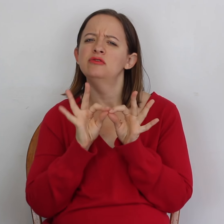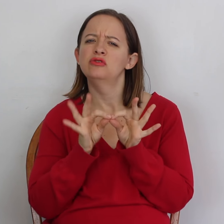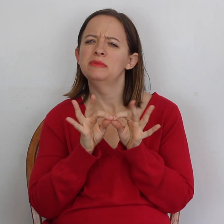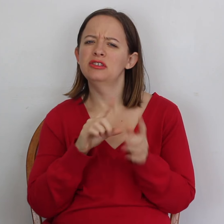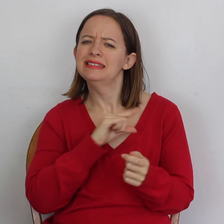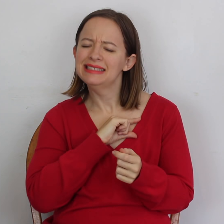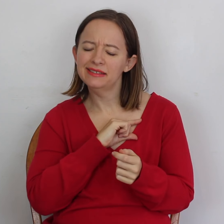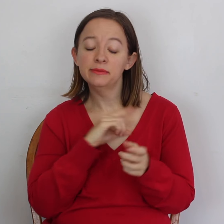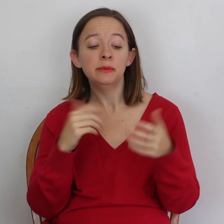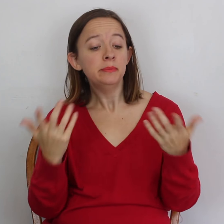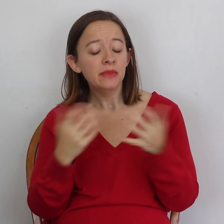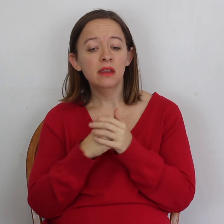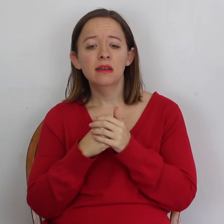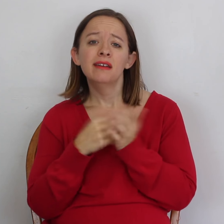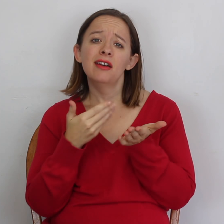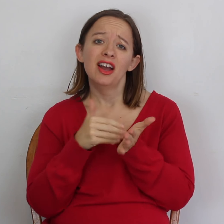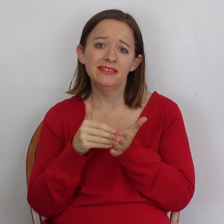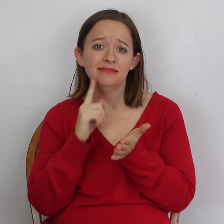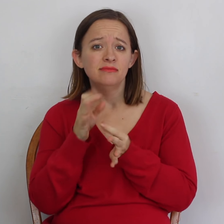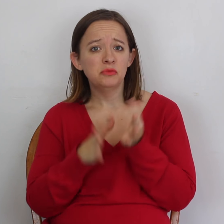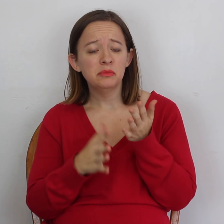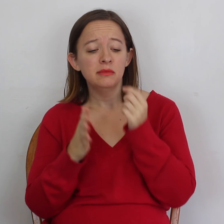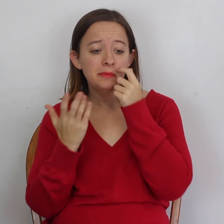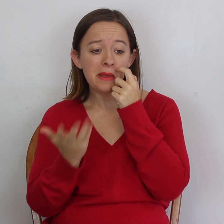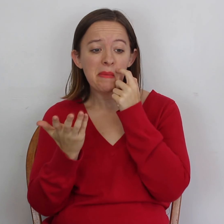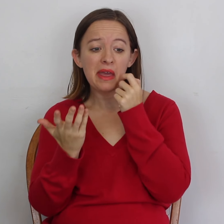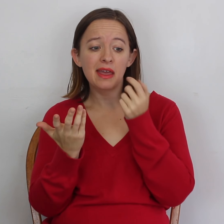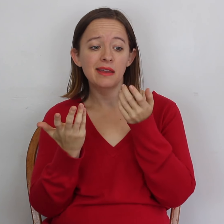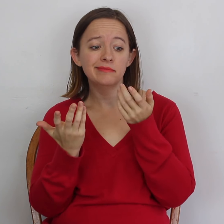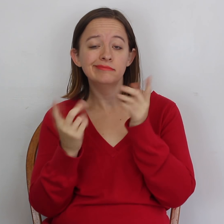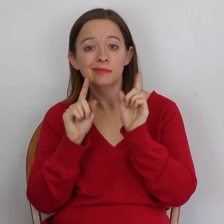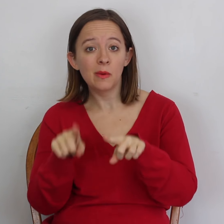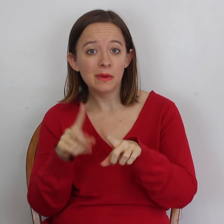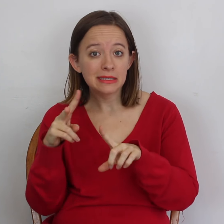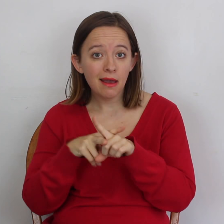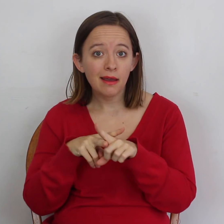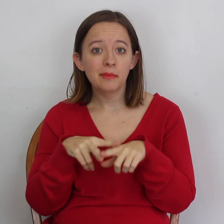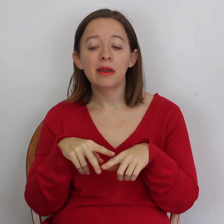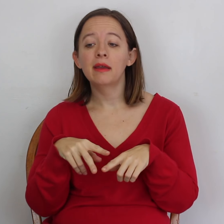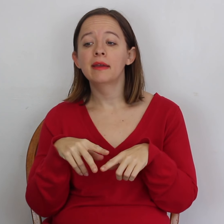Hello, welcome, I'm Jill. Today I want to talk about interpreters saying NO.